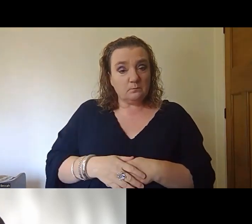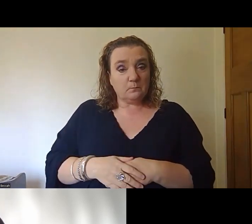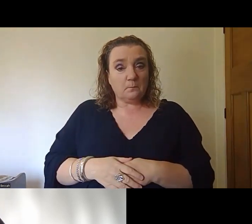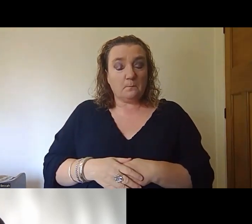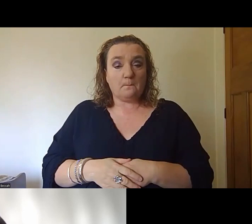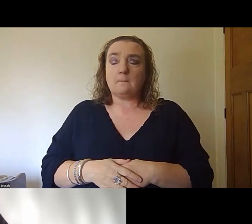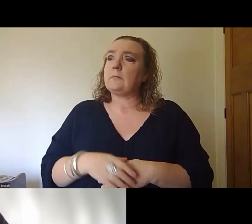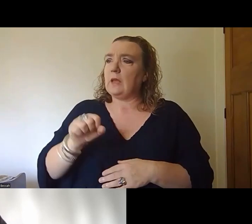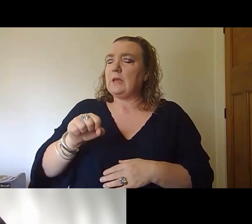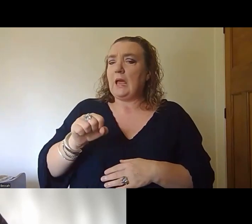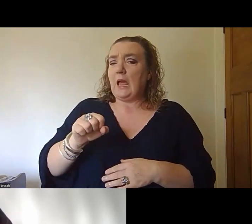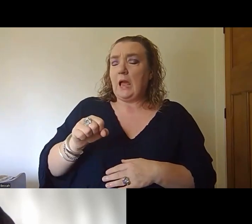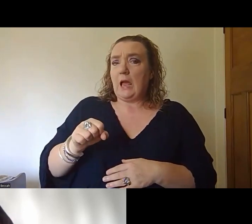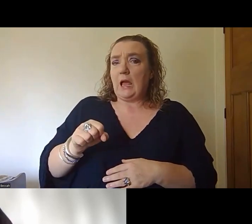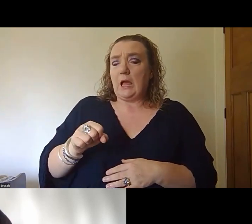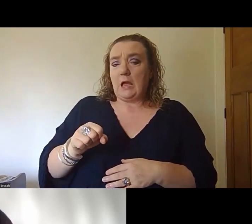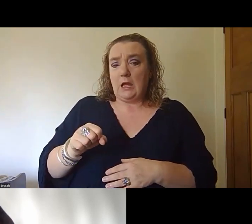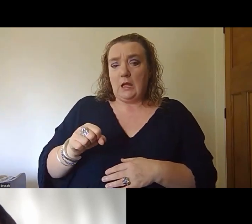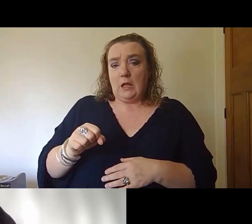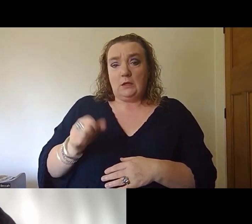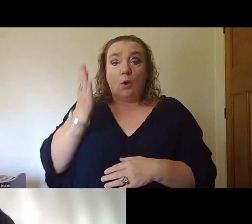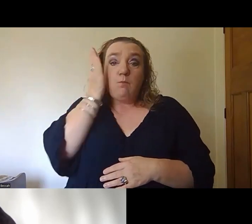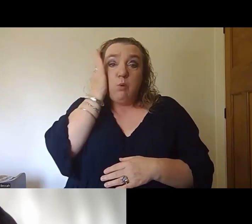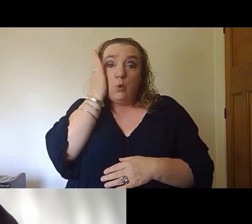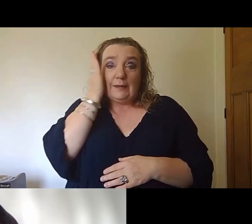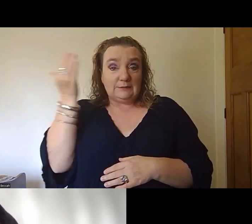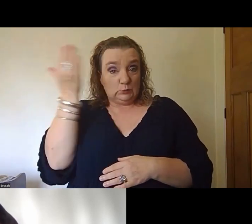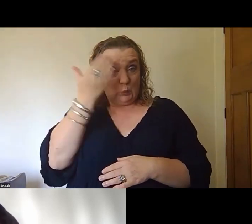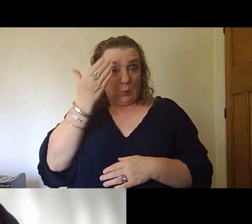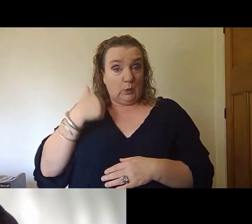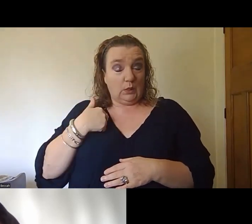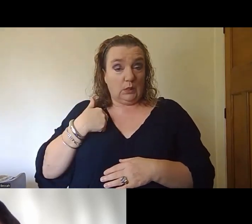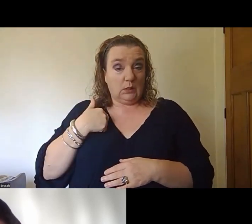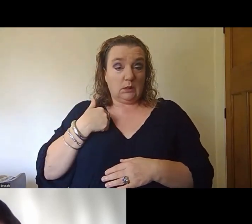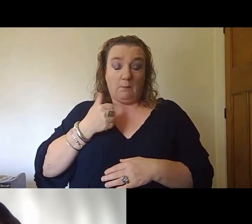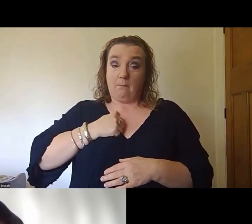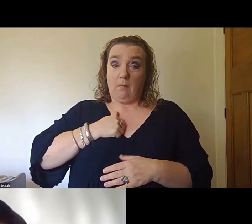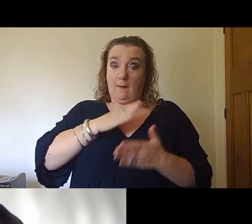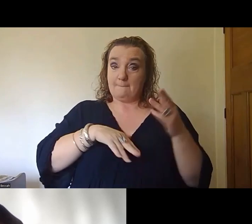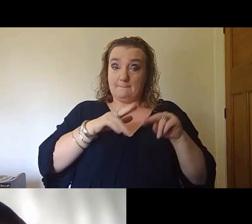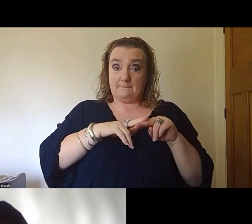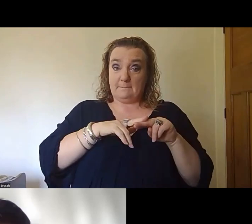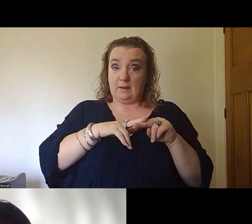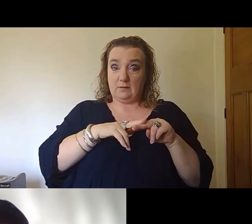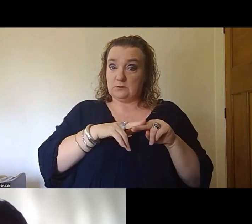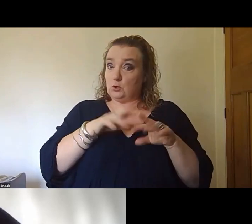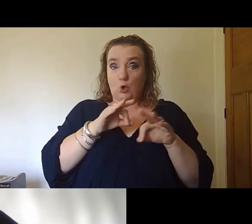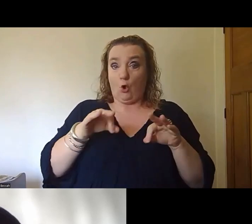It must have done, I went to a, it was a boarding school, so my parents weren't physically around, but you know,